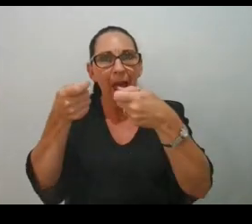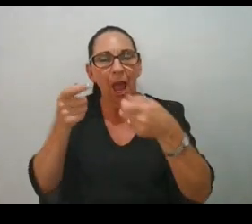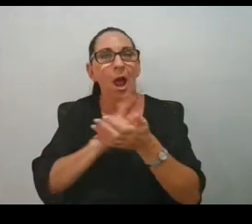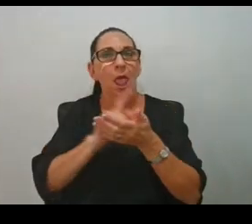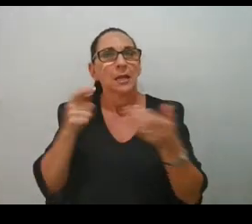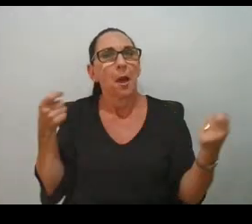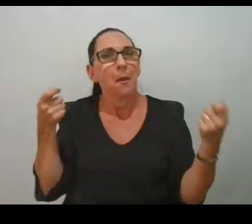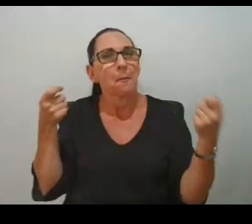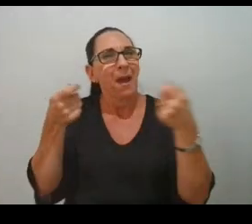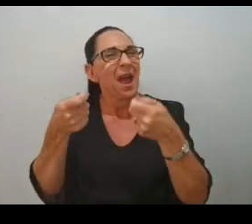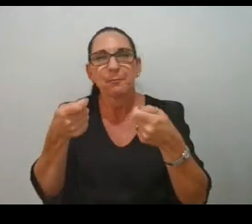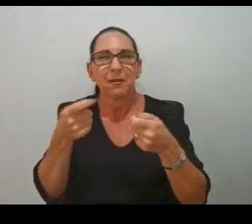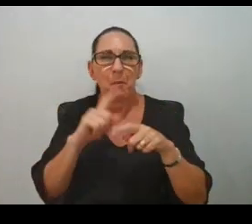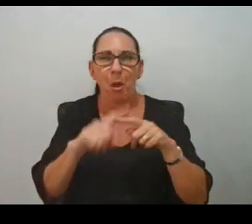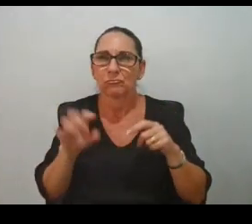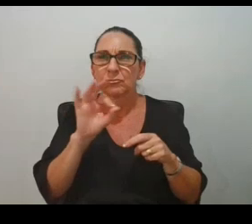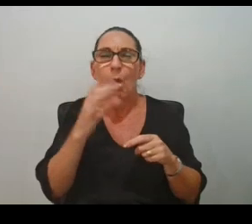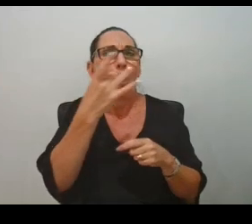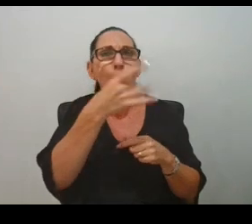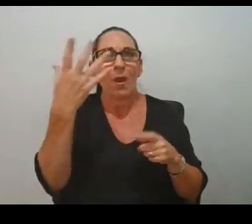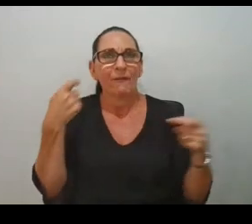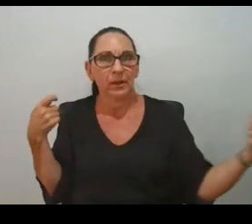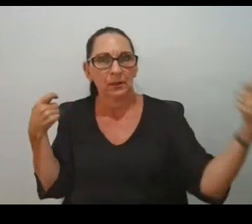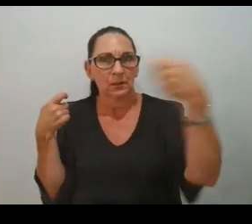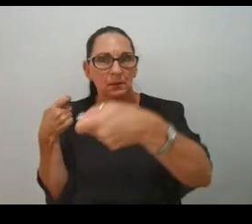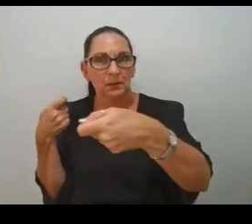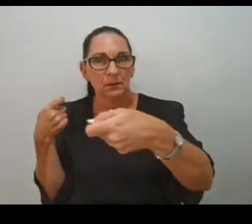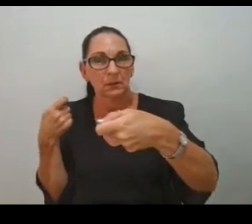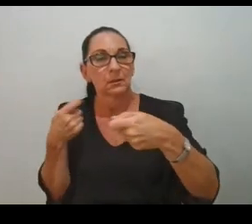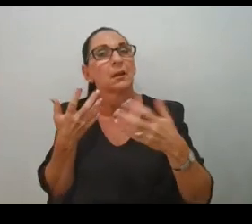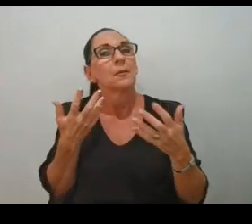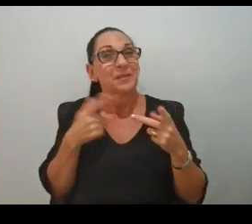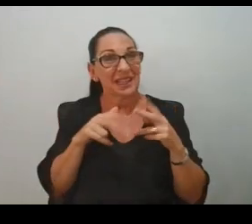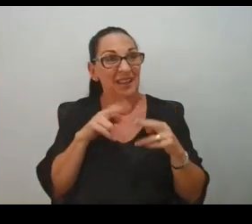rules in place so if the client's applying for multiple matters at the same time so you could